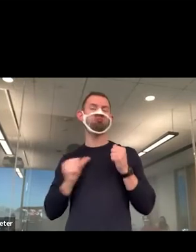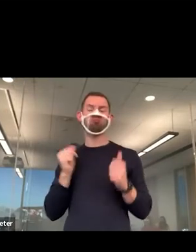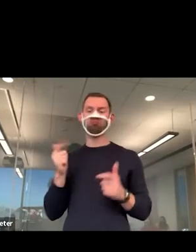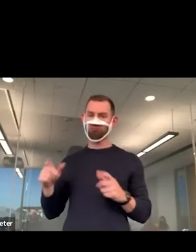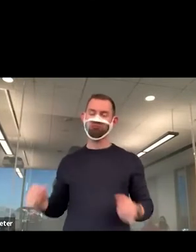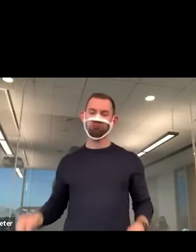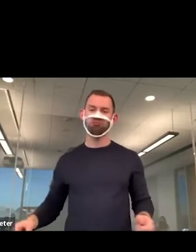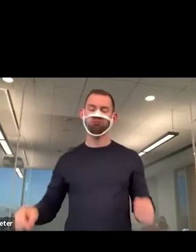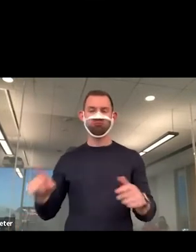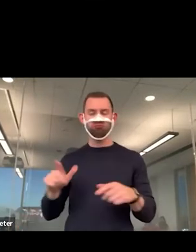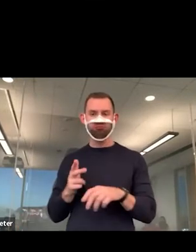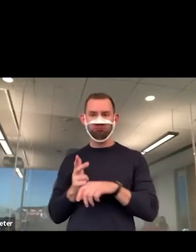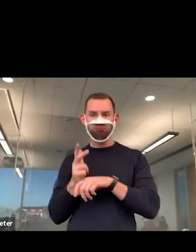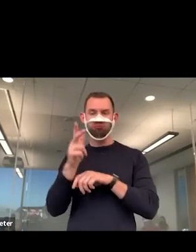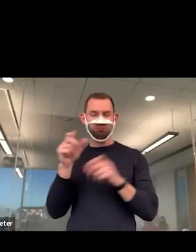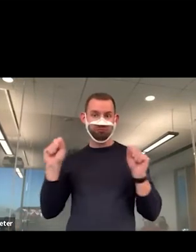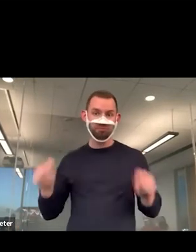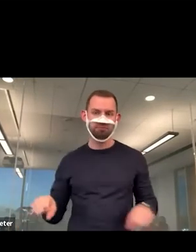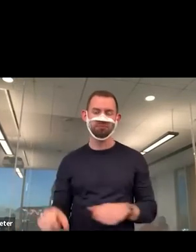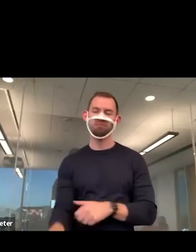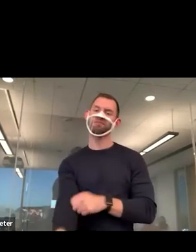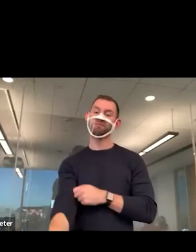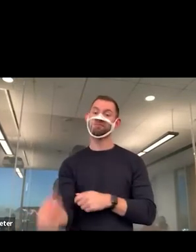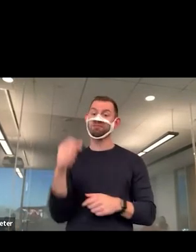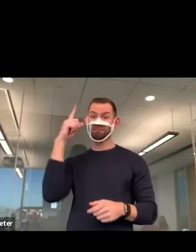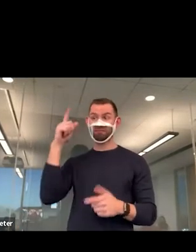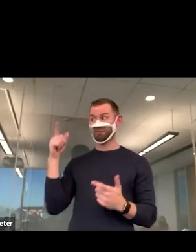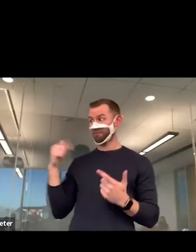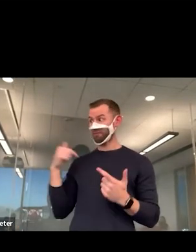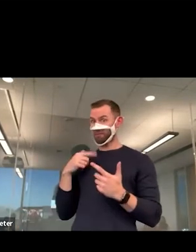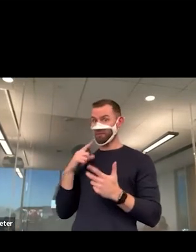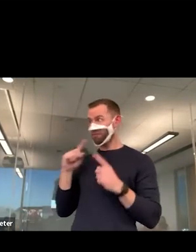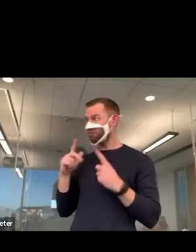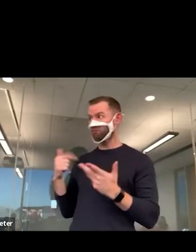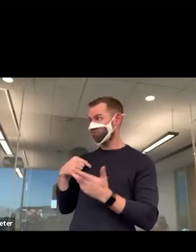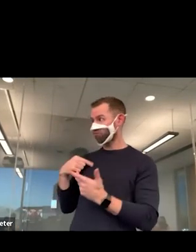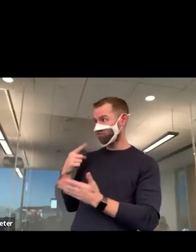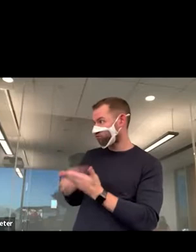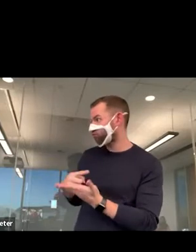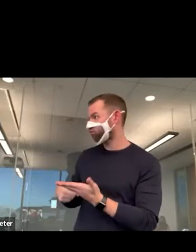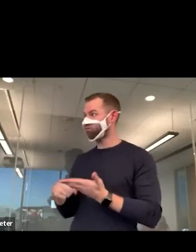know they backed right down now of course in their heads i realize she just laid in there thinking